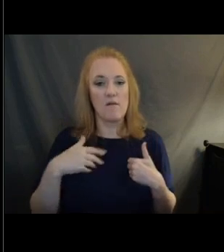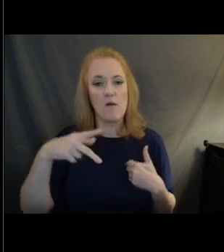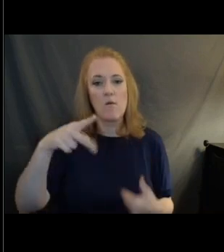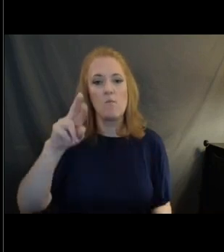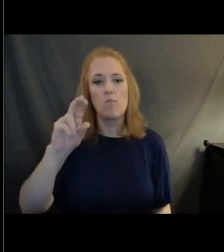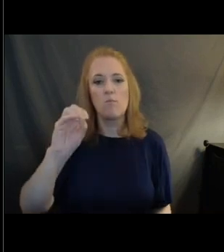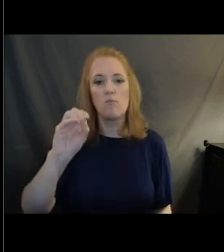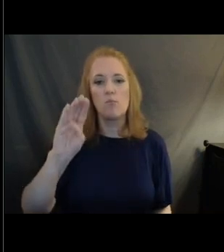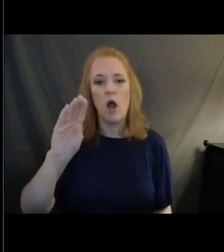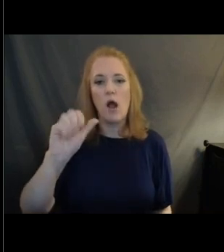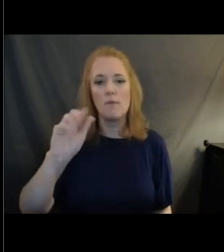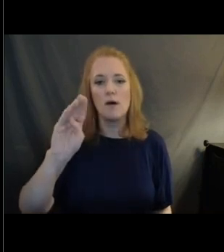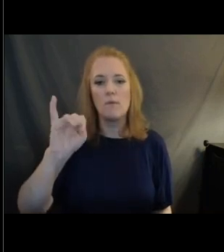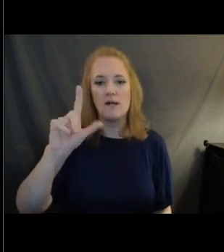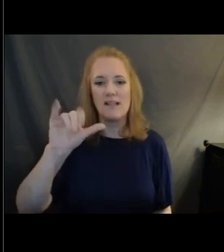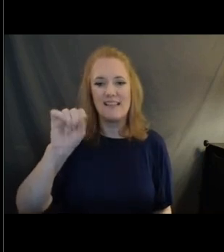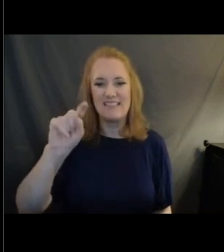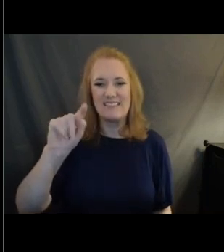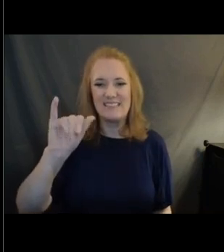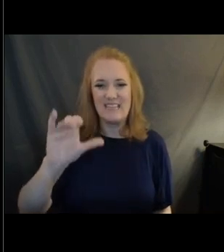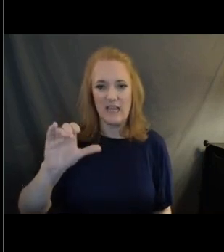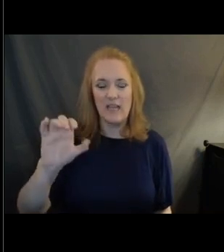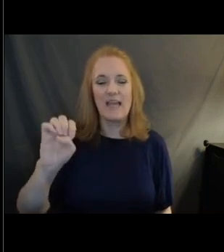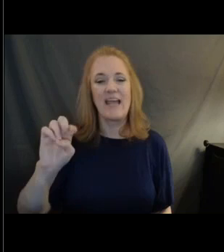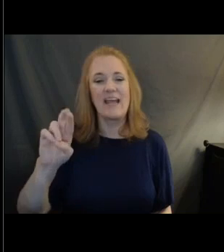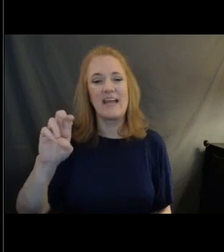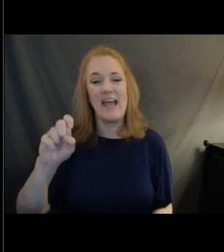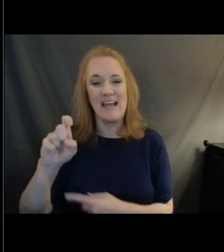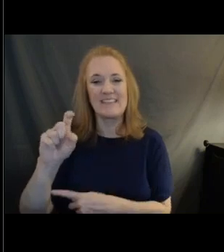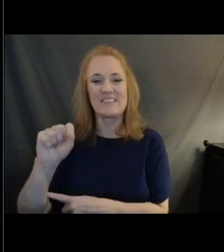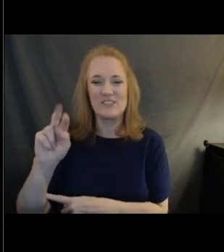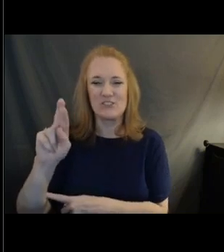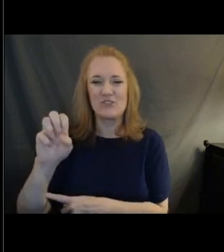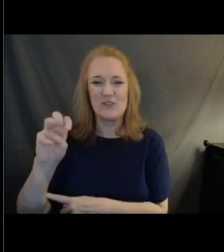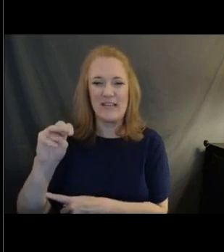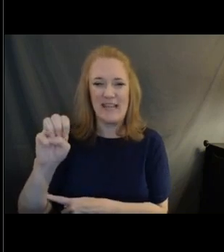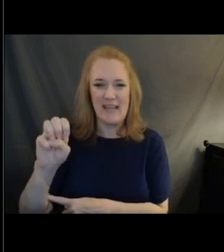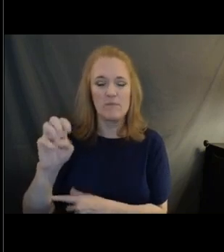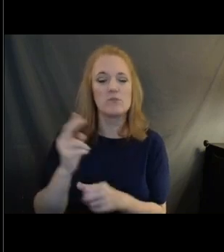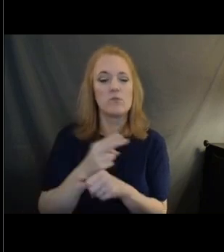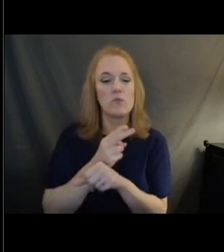extremes tool where the user can have a little bit more flexibility in what they would like